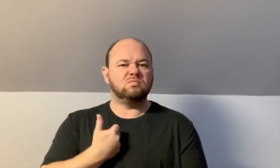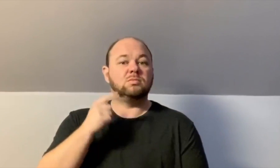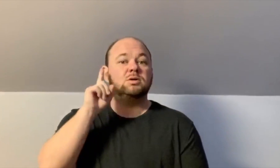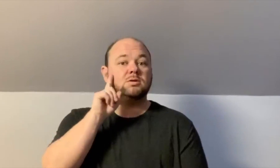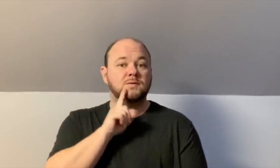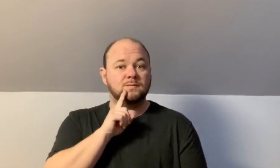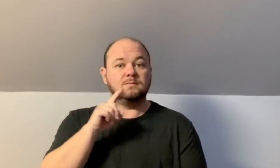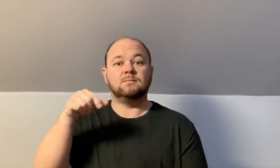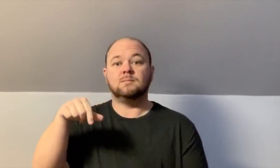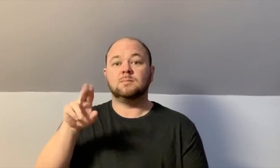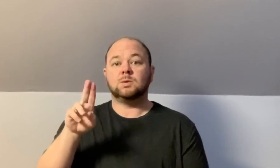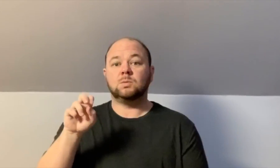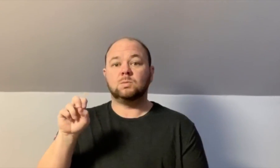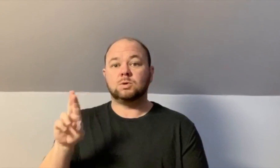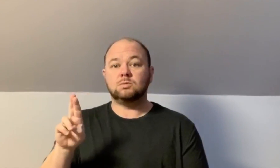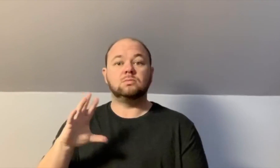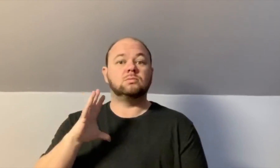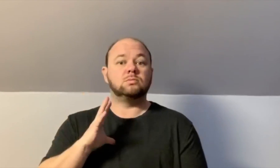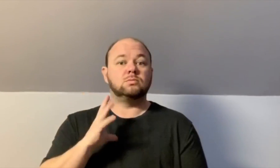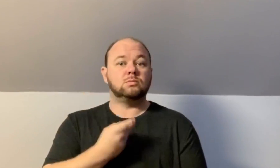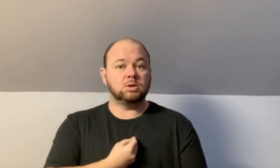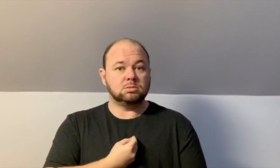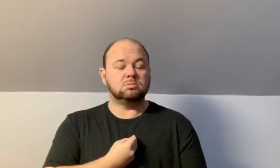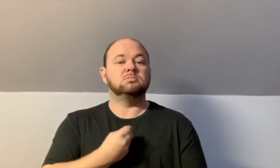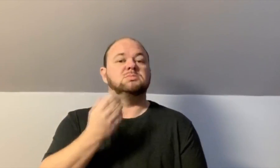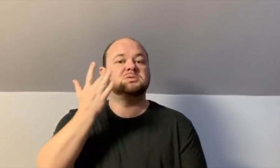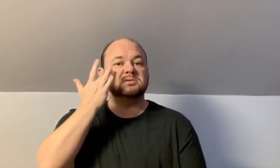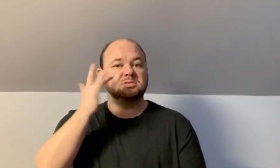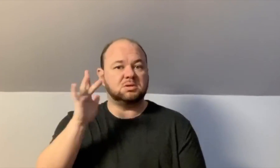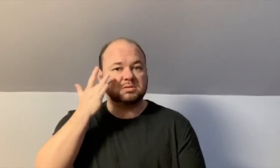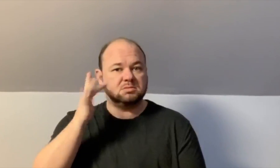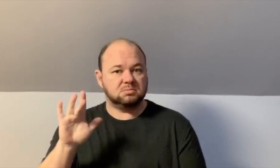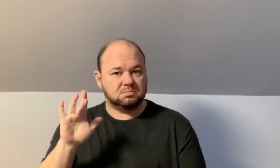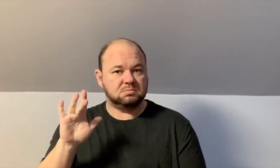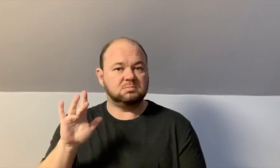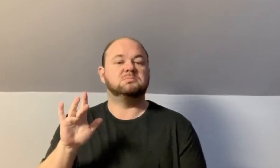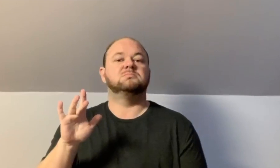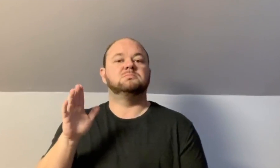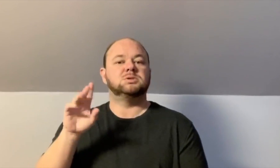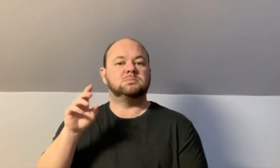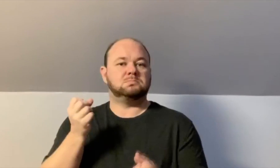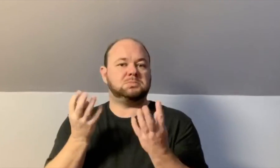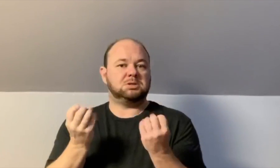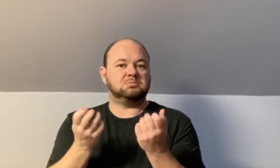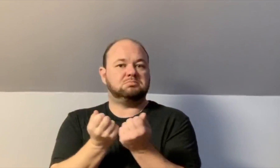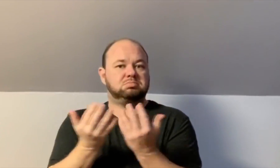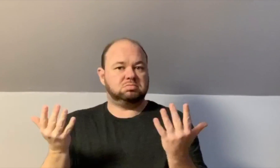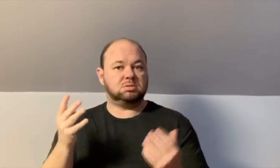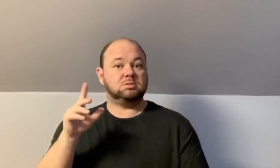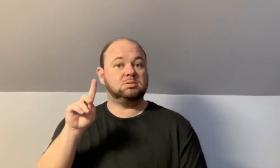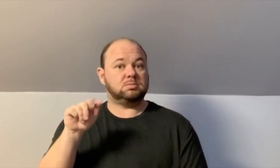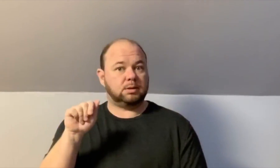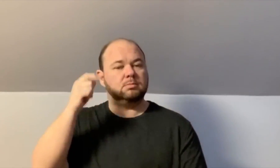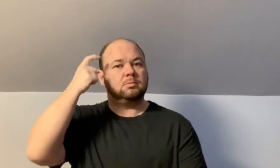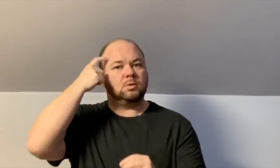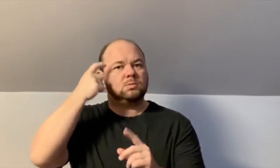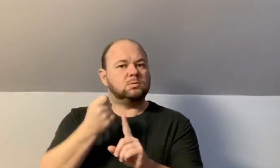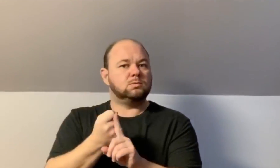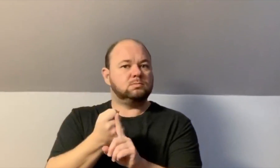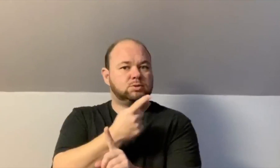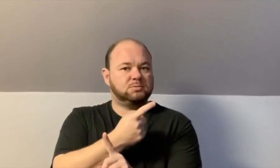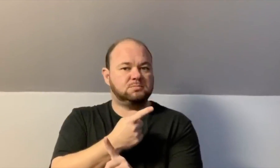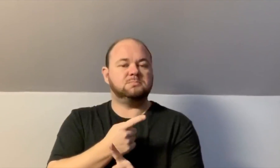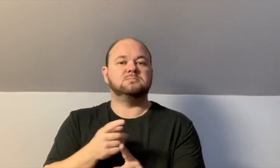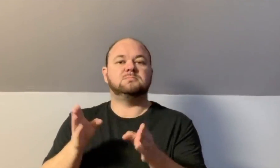deaf queer trans sighted multiply disabled neurodivergent person who is White